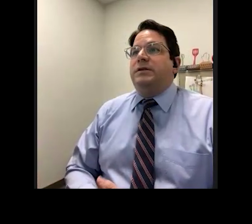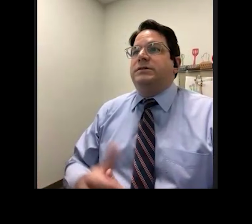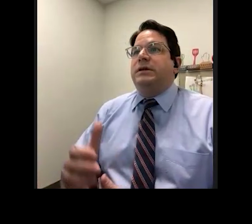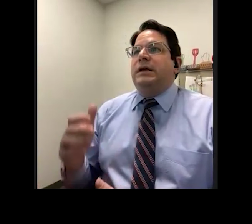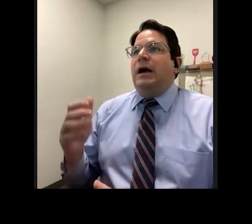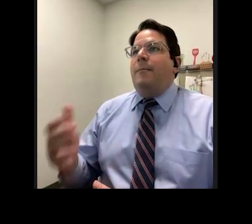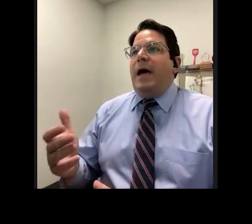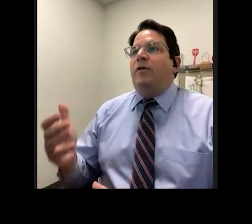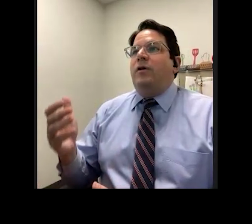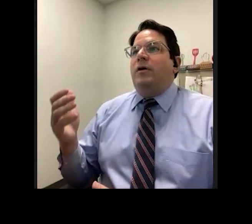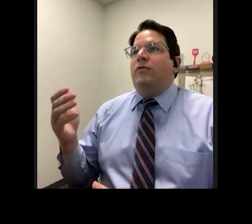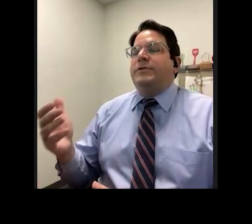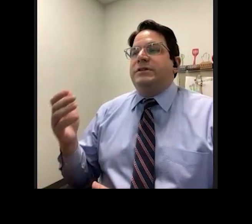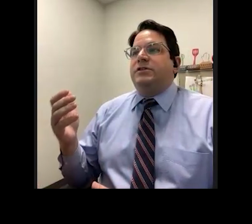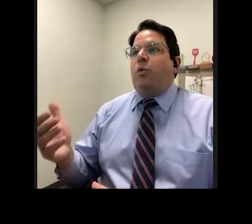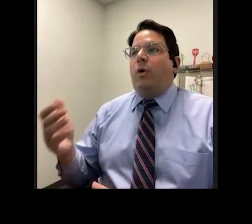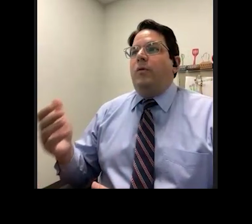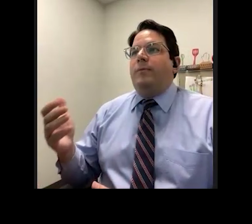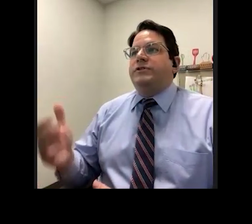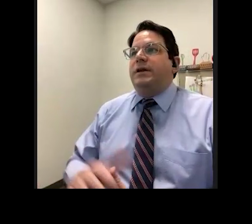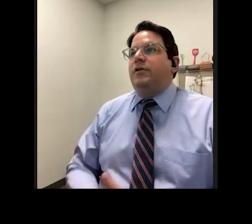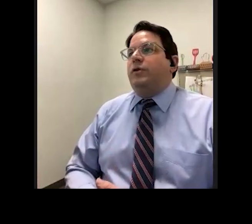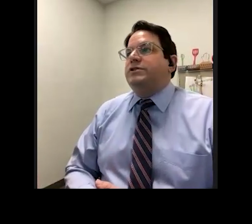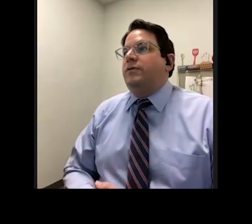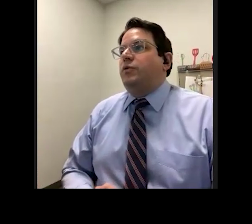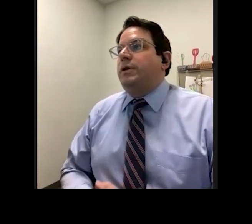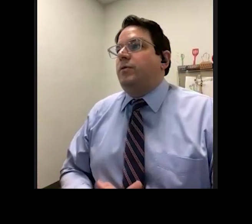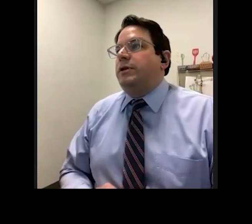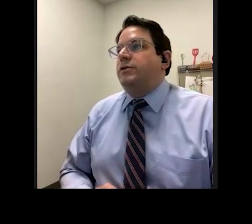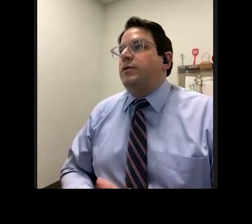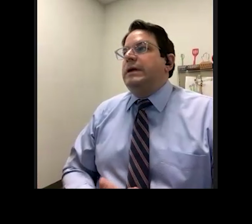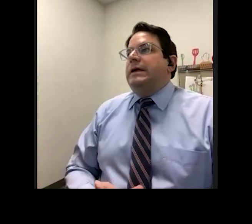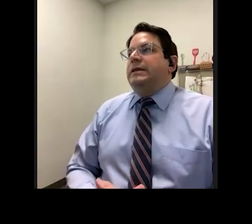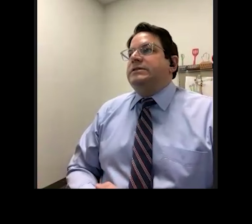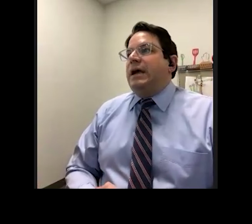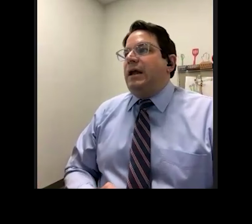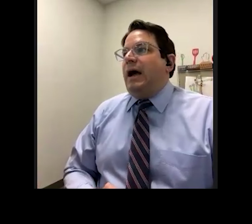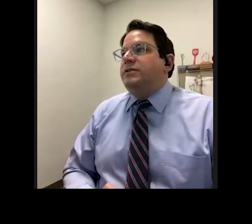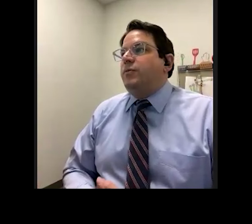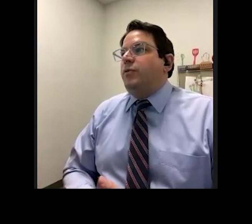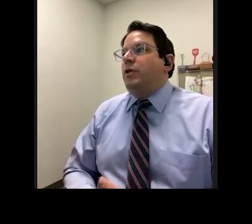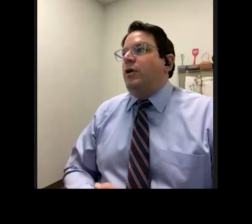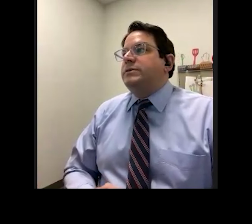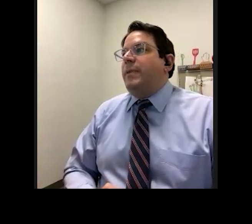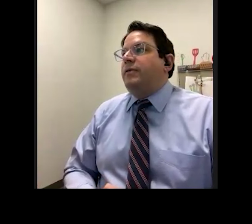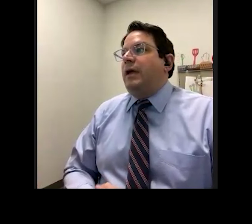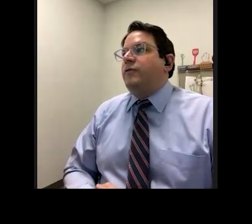This amount represents a 21% increase over 2022. The second highest reported loss amount